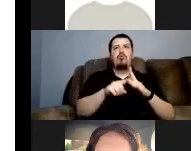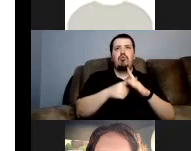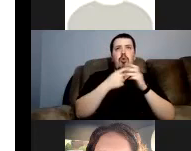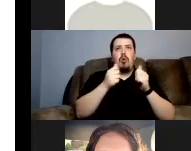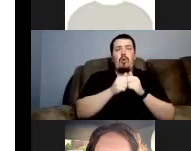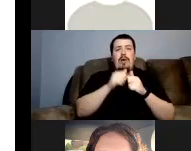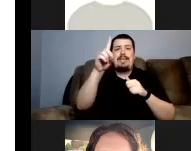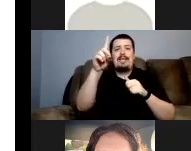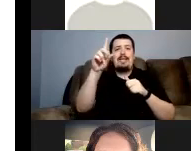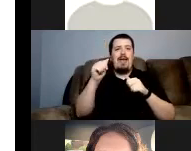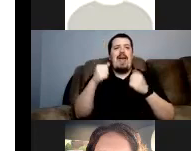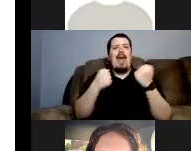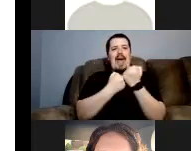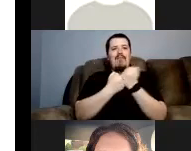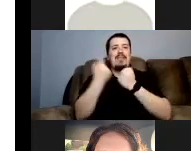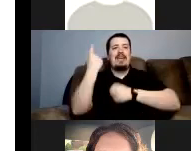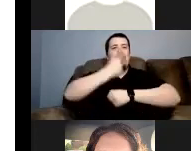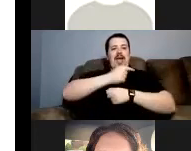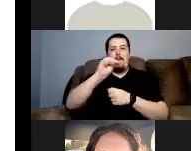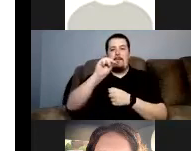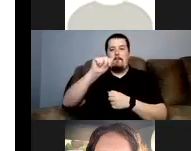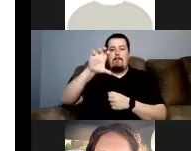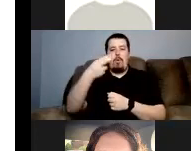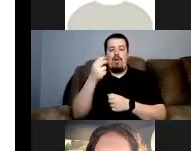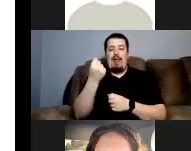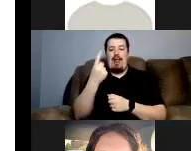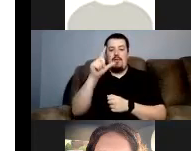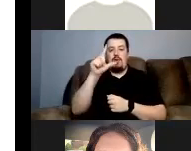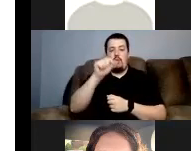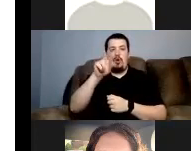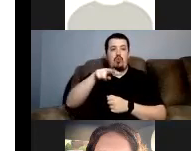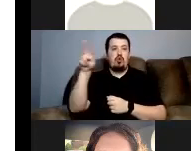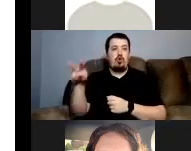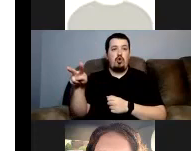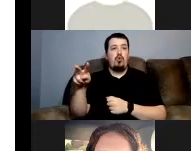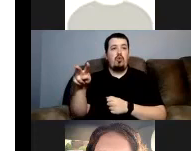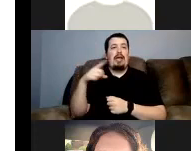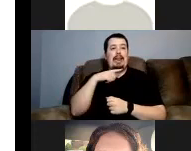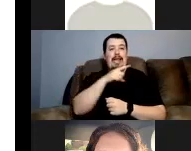Advocacy Day. And that'll be March 11th, 2022. Legislators, community members, all of us here at